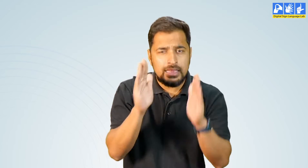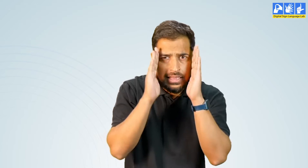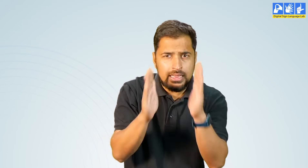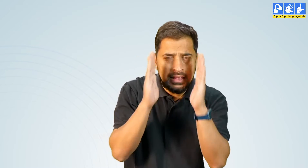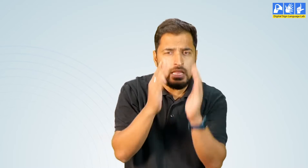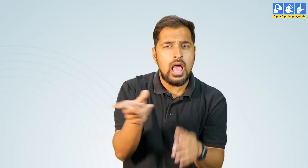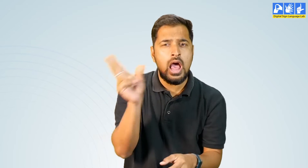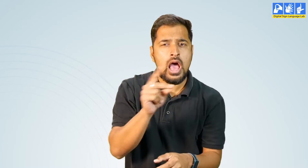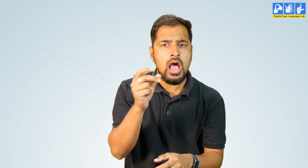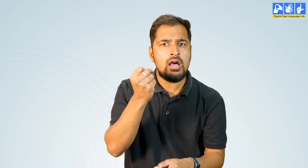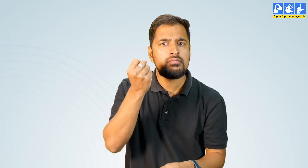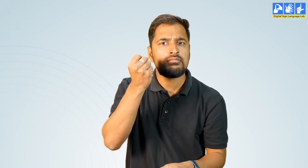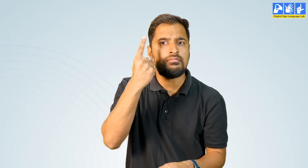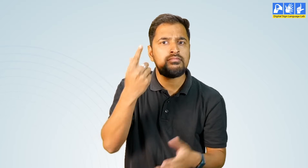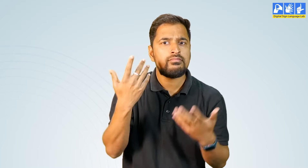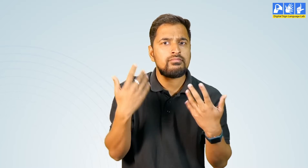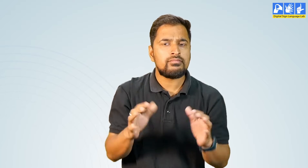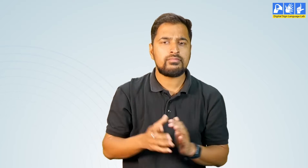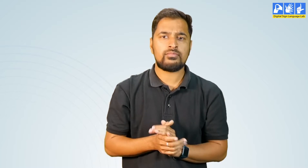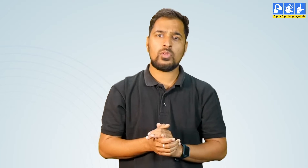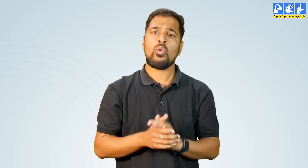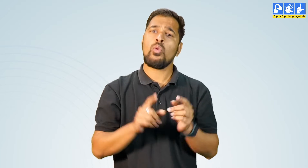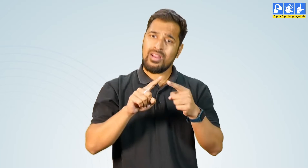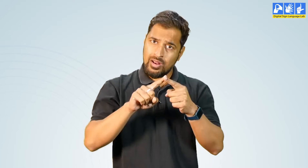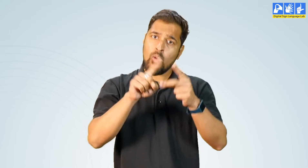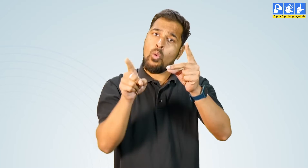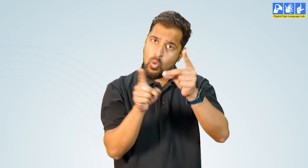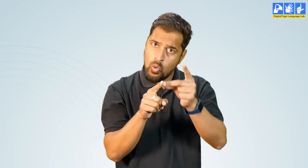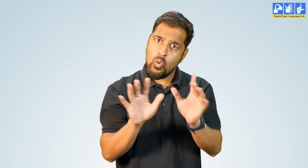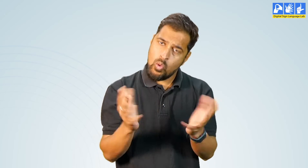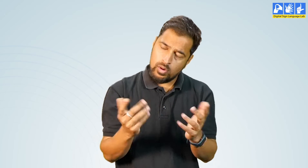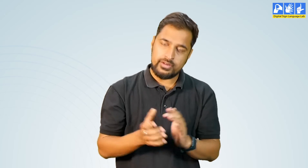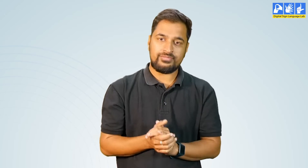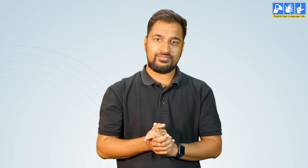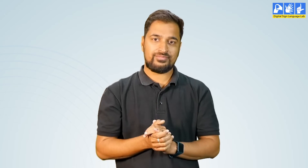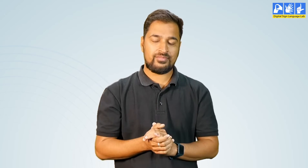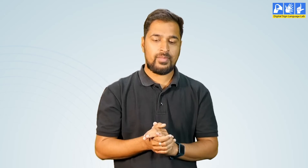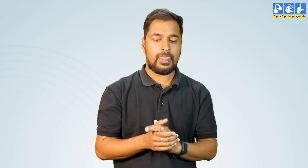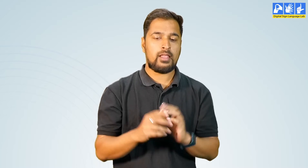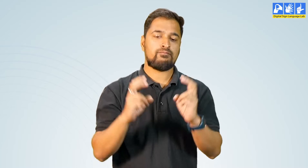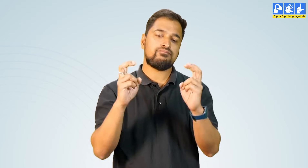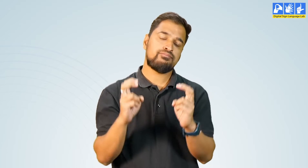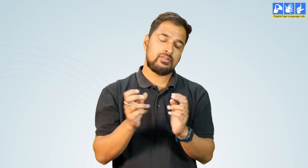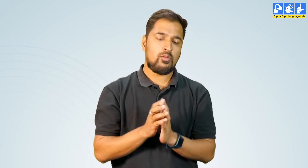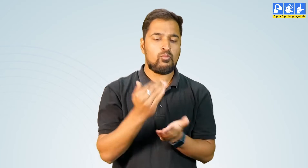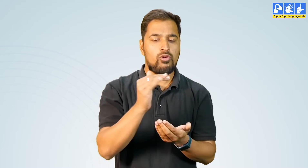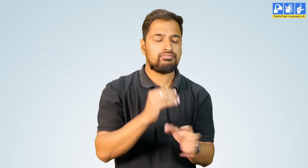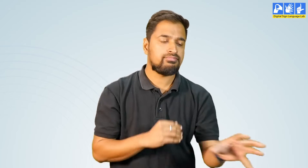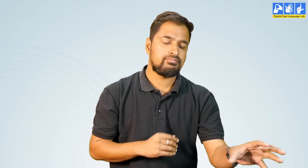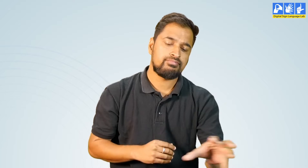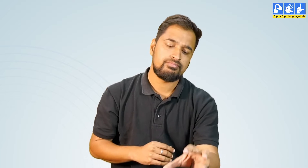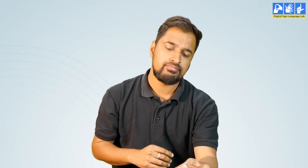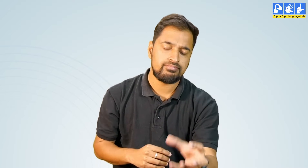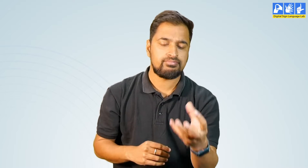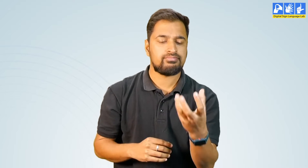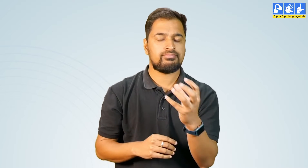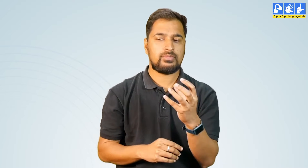Using joint attention over and over, the child would remember it. Or maybe the baby looks at the ball